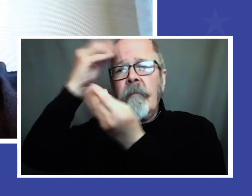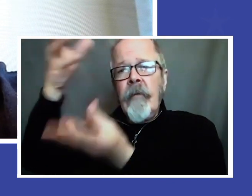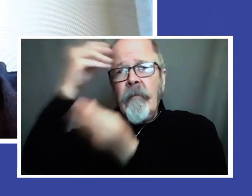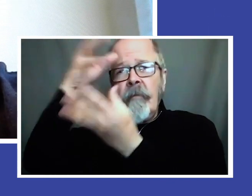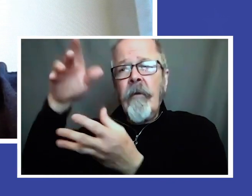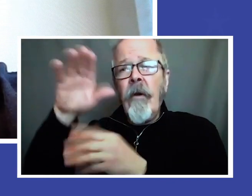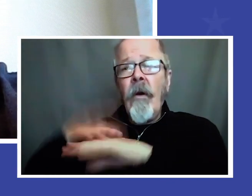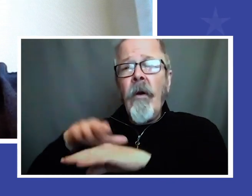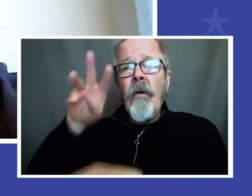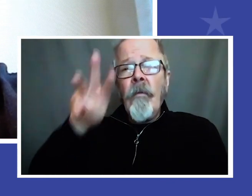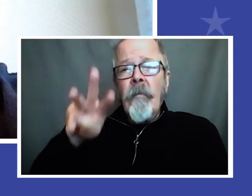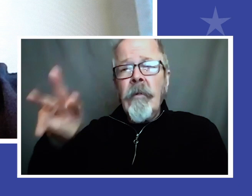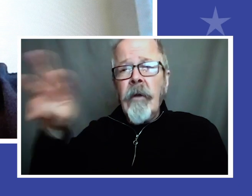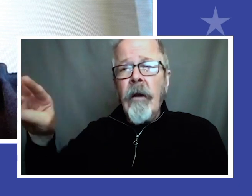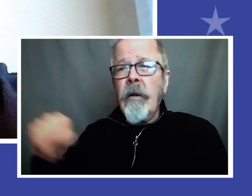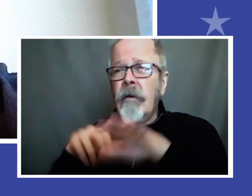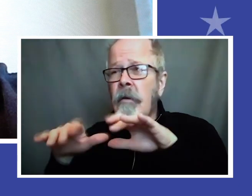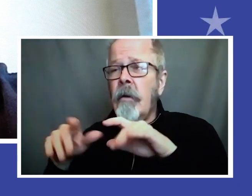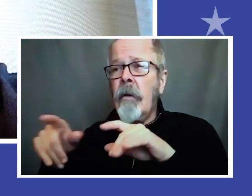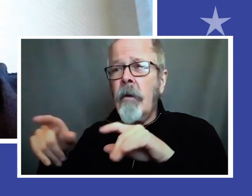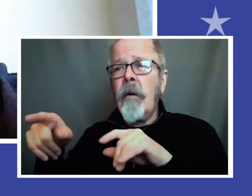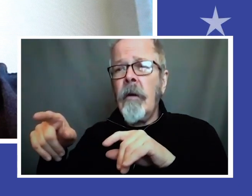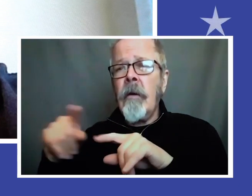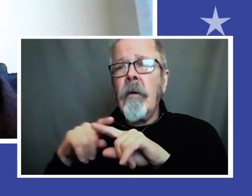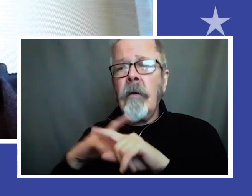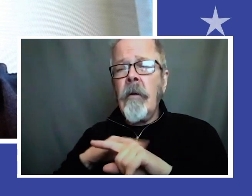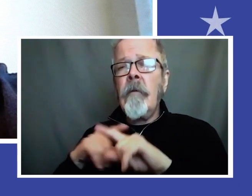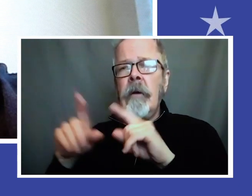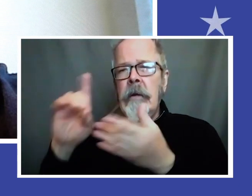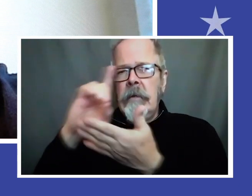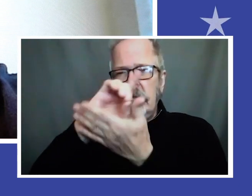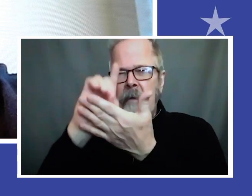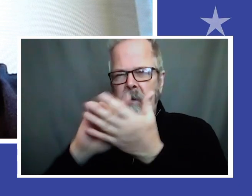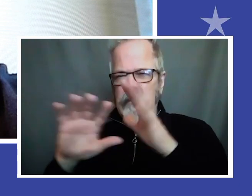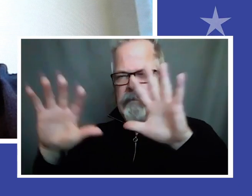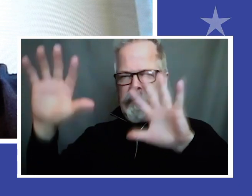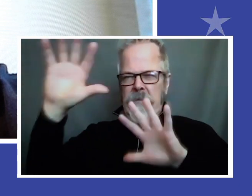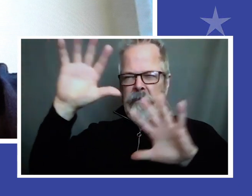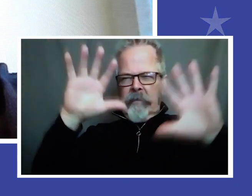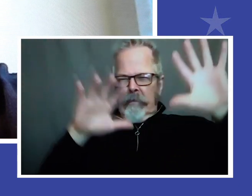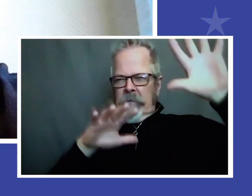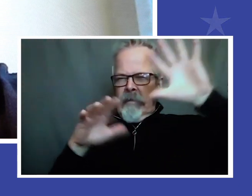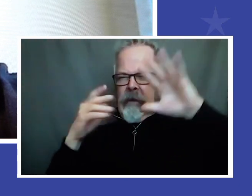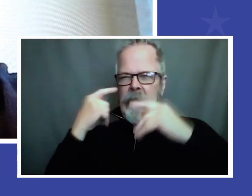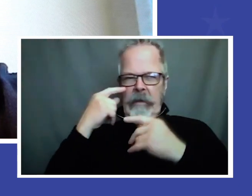The information has been available on a website, but it has been designed in a way